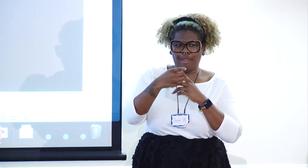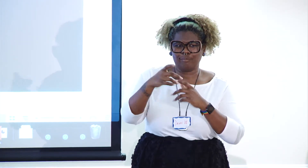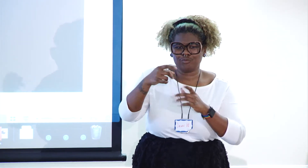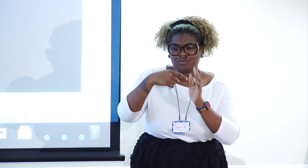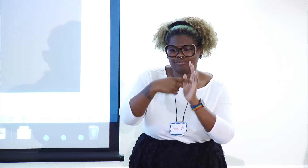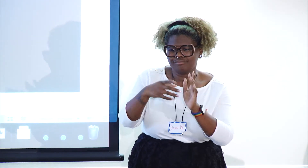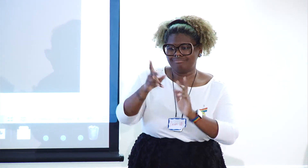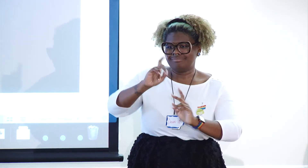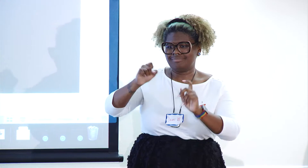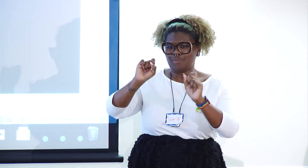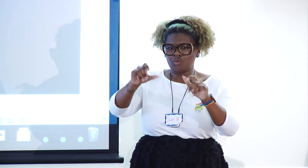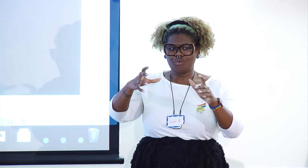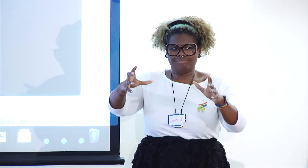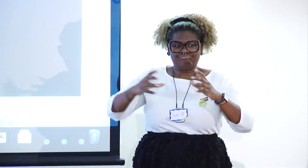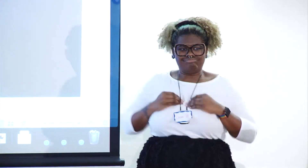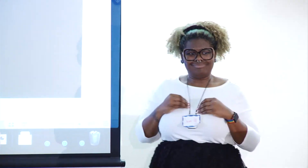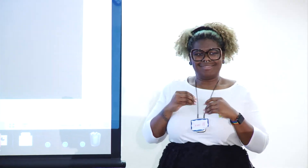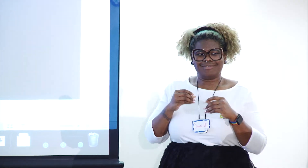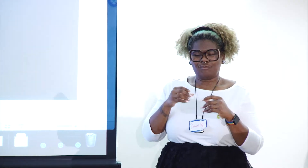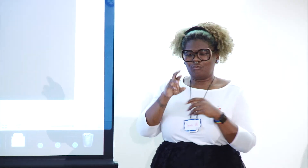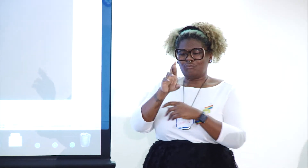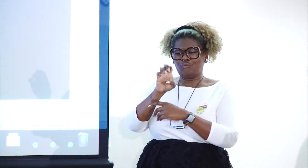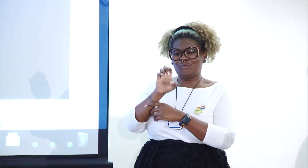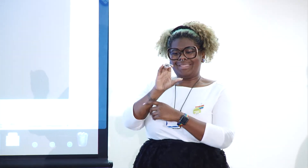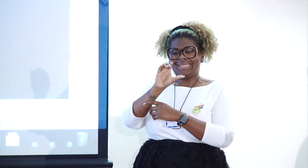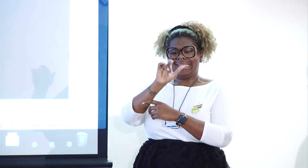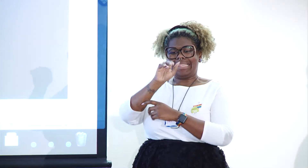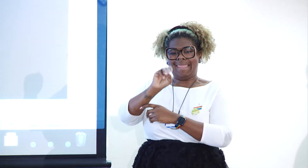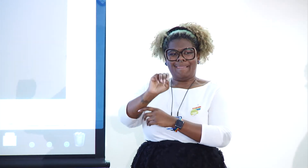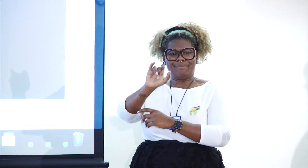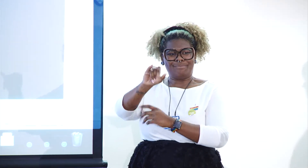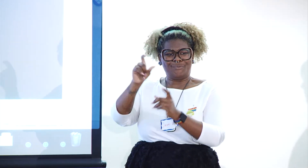I mean, there's no perfect environment. Or maybe there is.